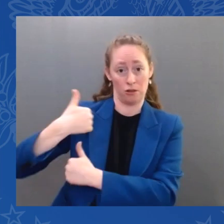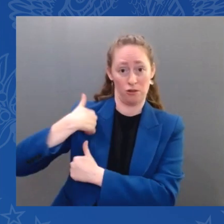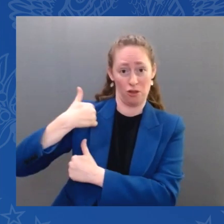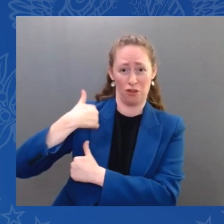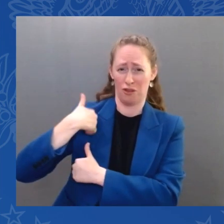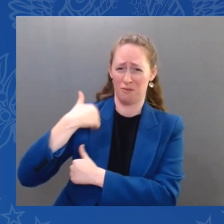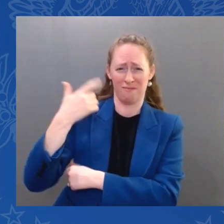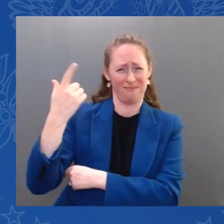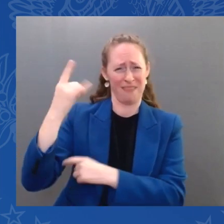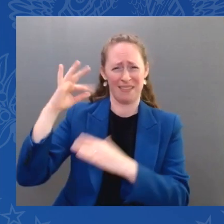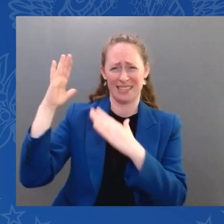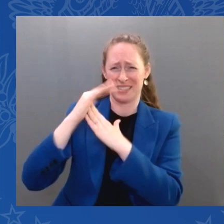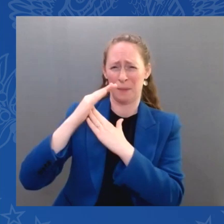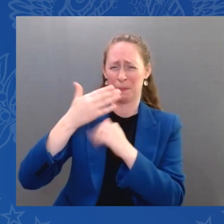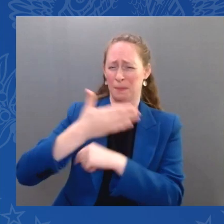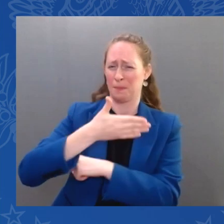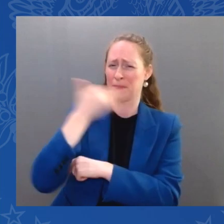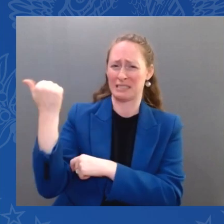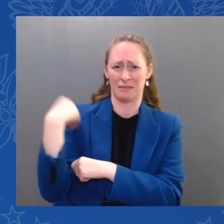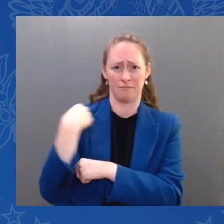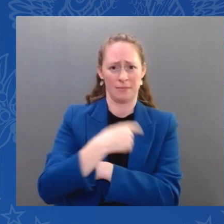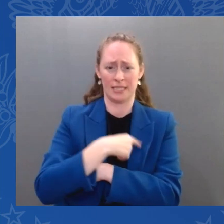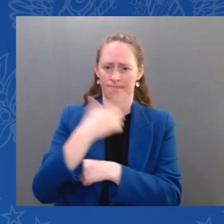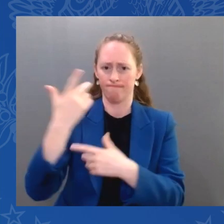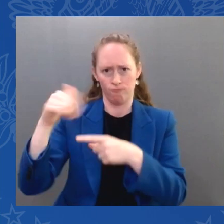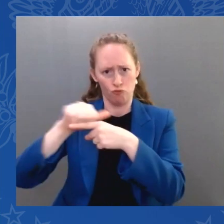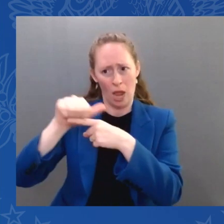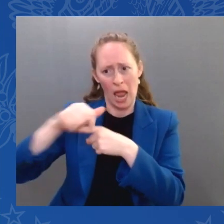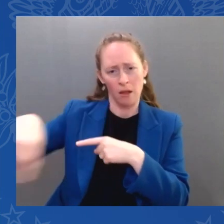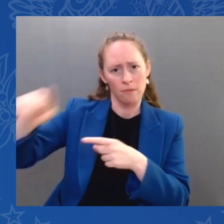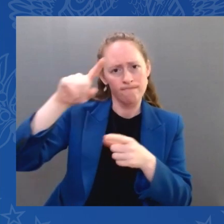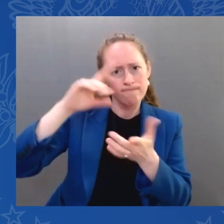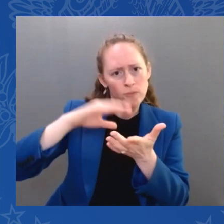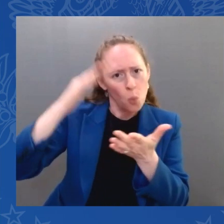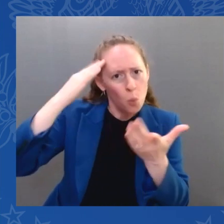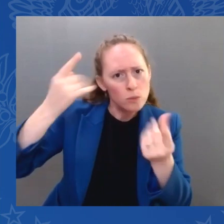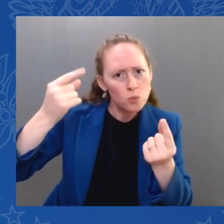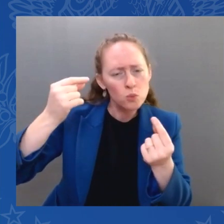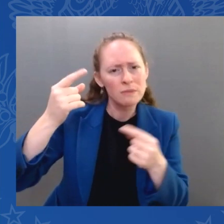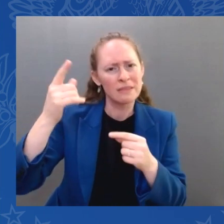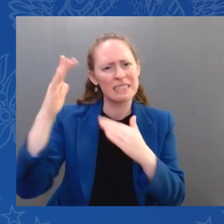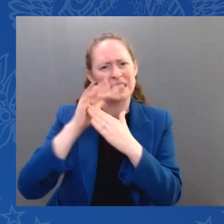We also require them to receive significant training before they're allowed to use these weapons.